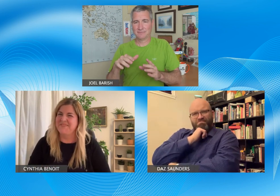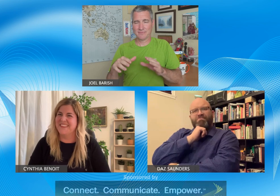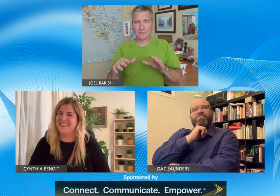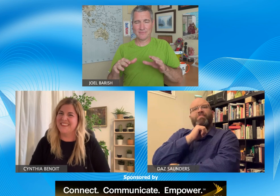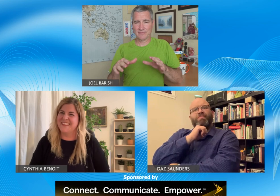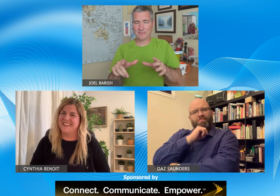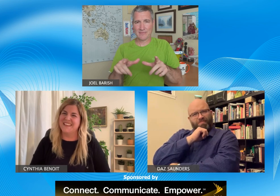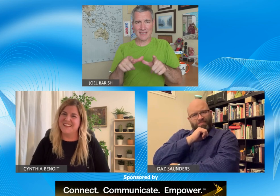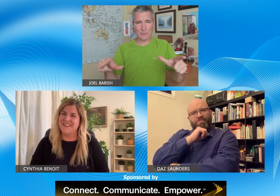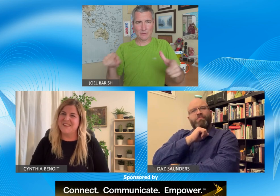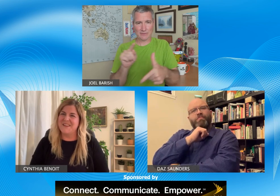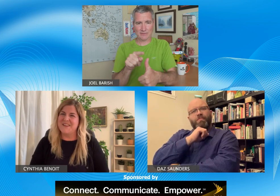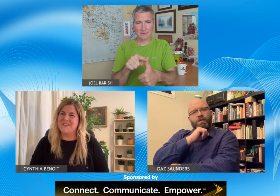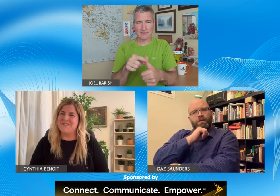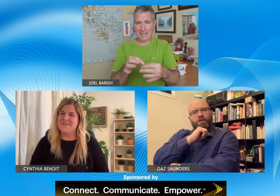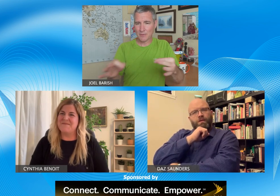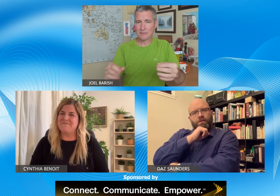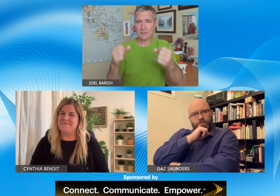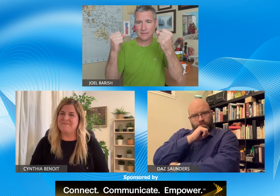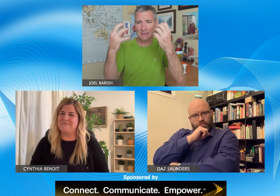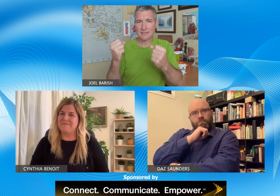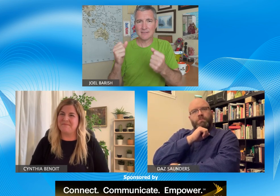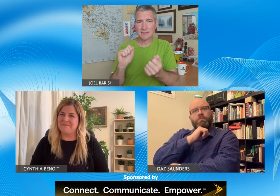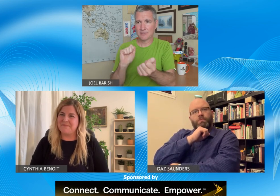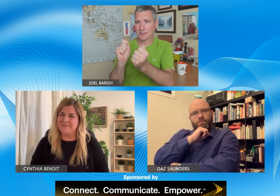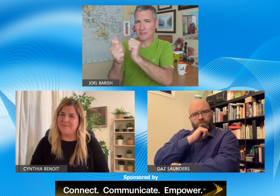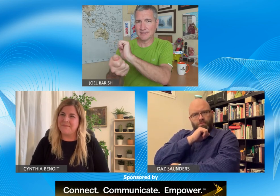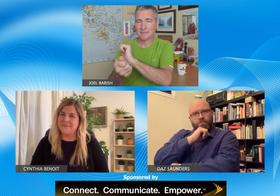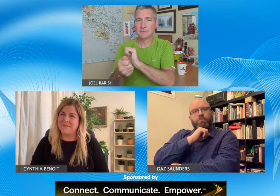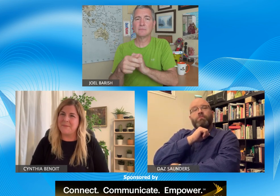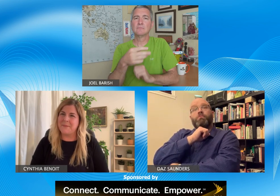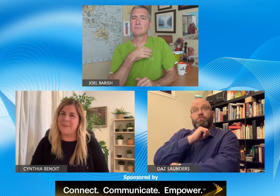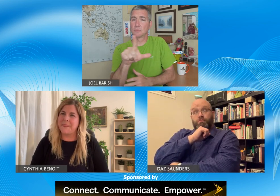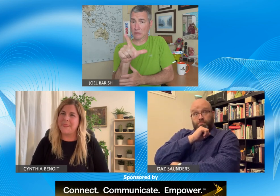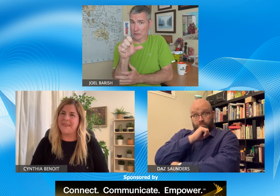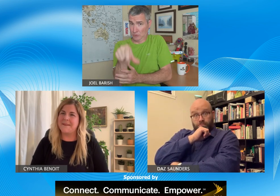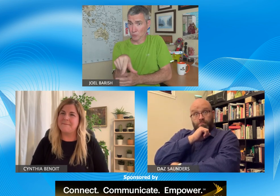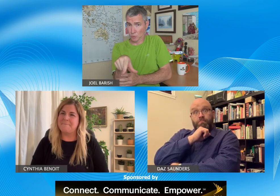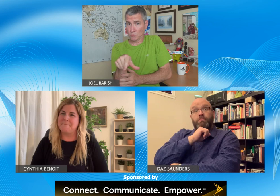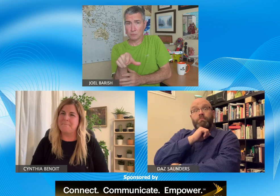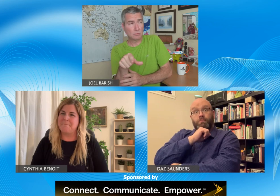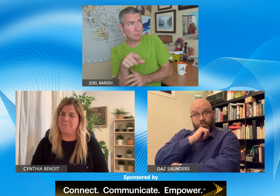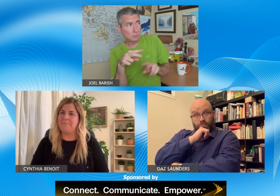Yes, language does evolves over time. I’m curious to know, is LSQ based on the ASL model